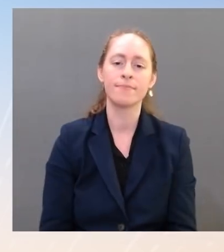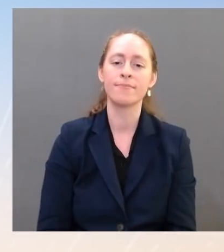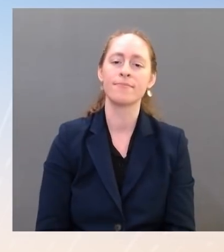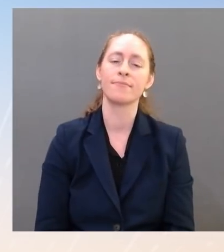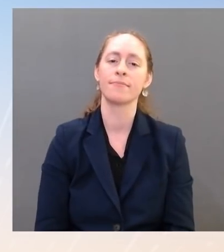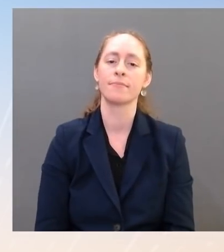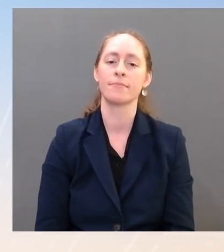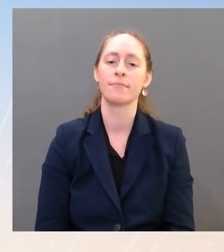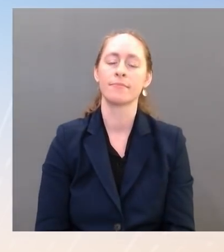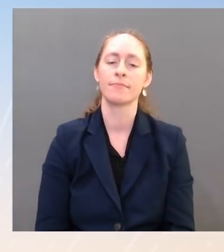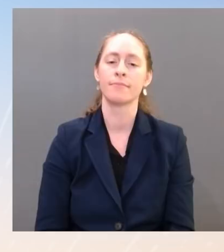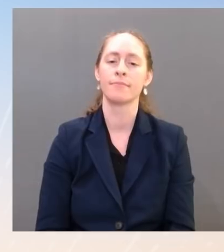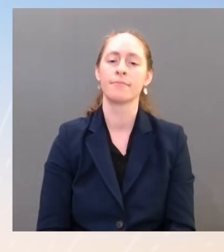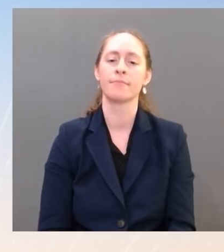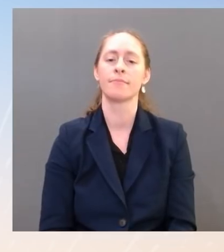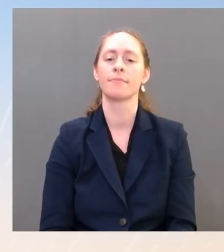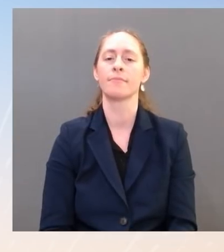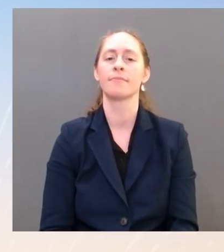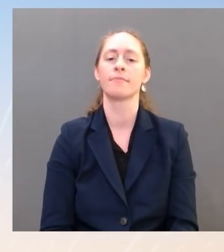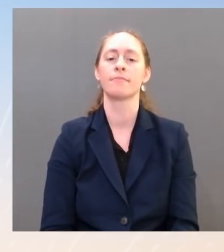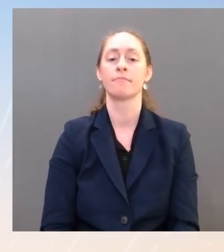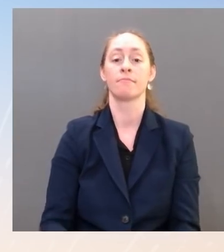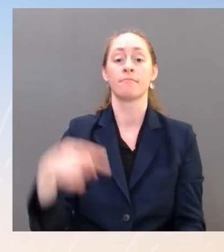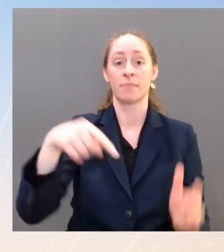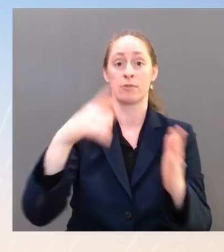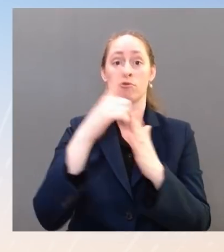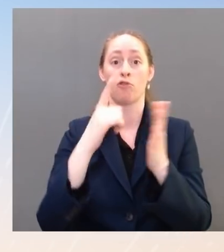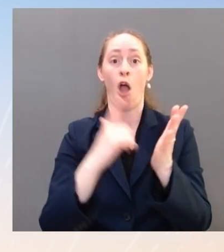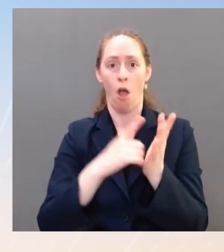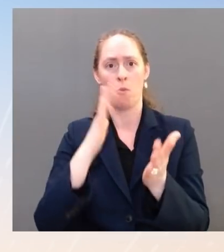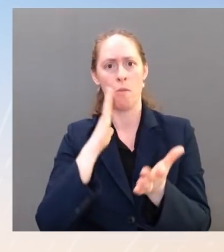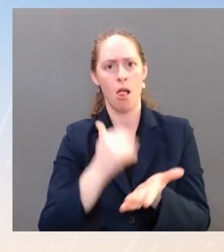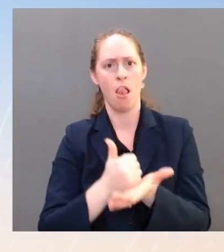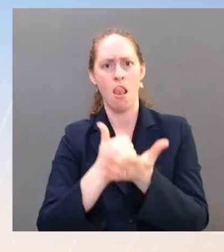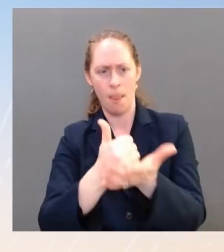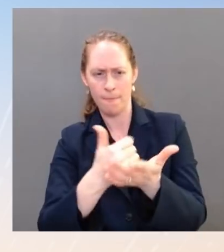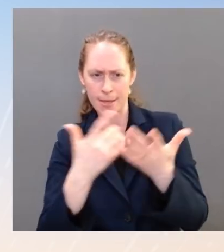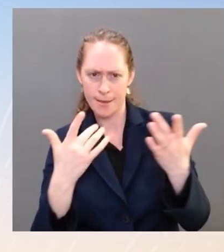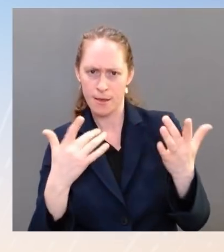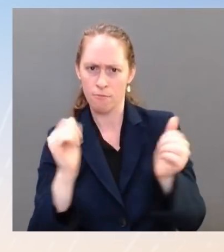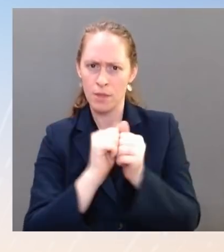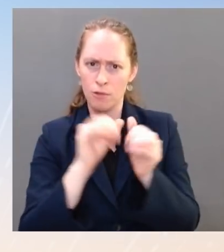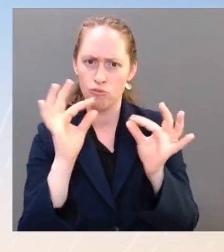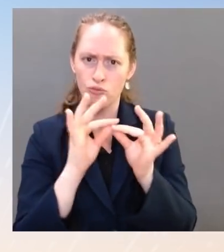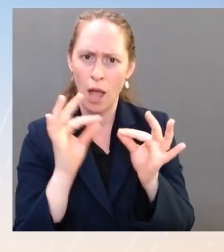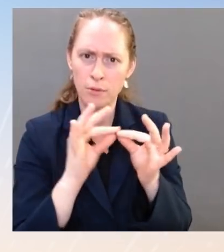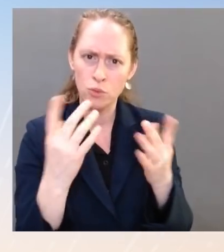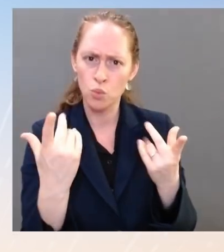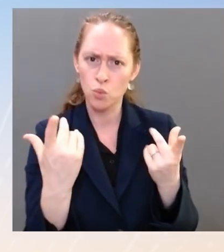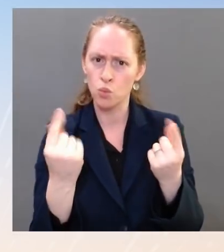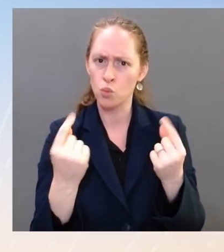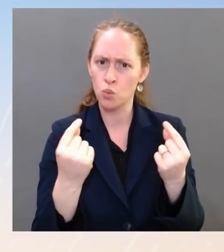by enabling goods to move cheaper and more quickly through our transportation infrastructure system.